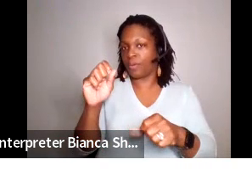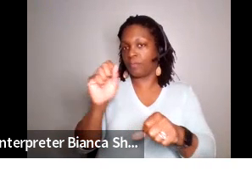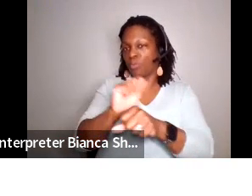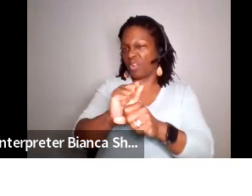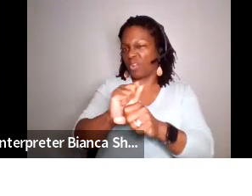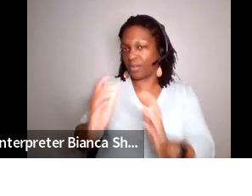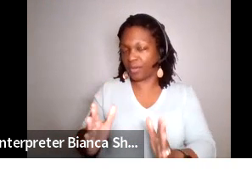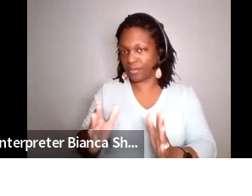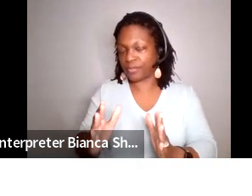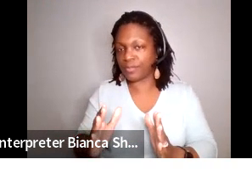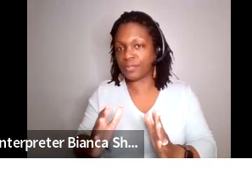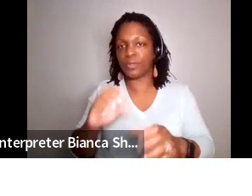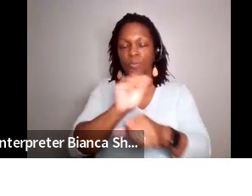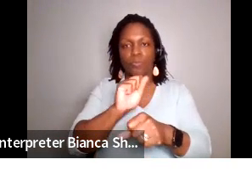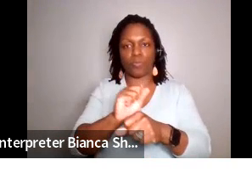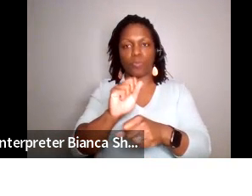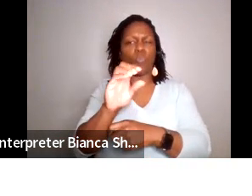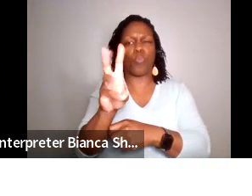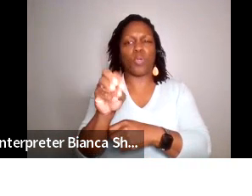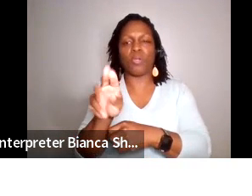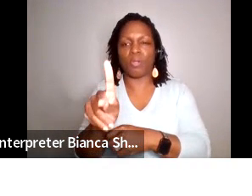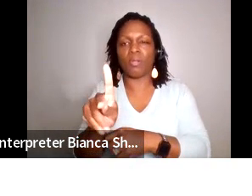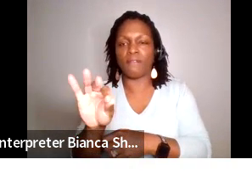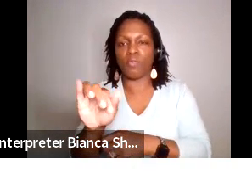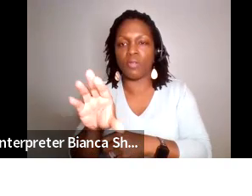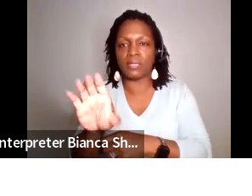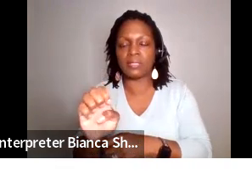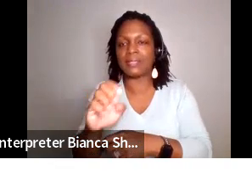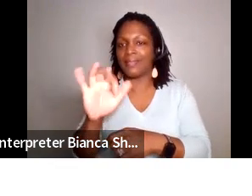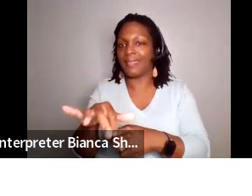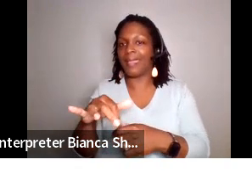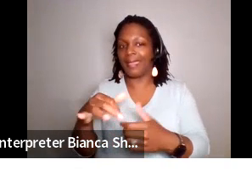The workforce challenges have been really tough for our agencies across the State.